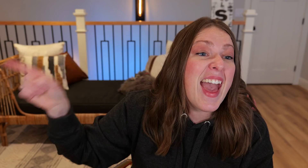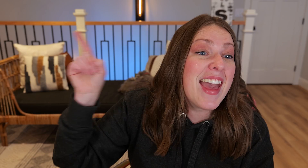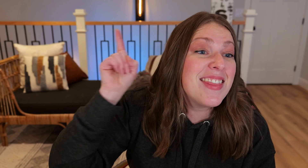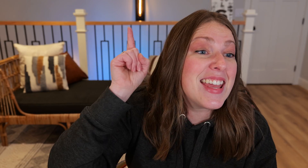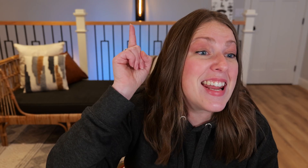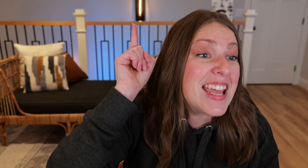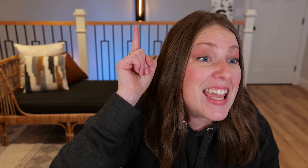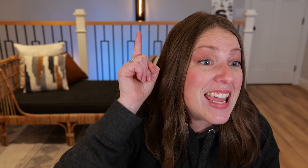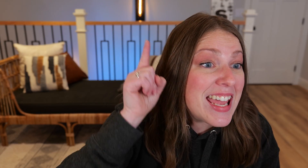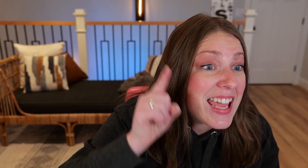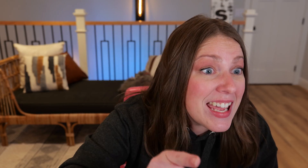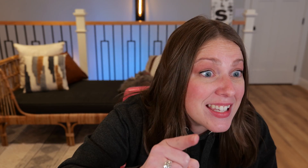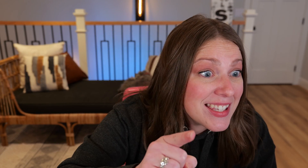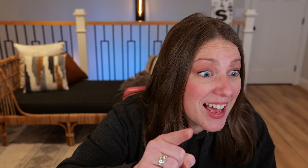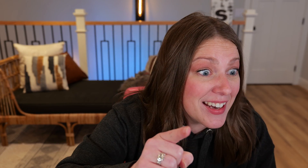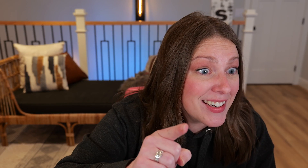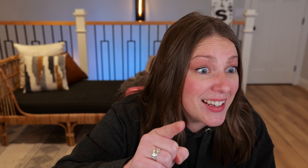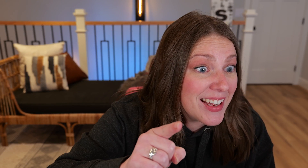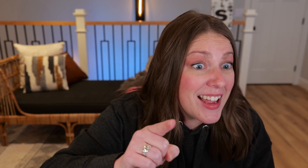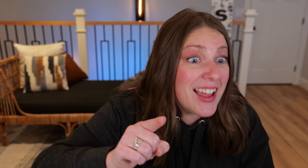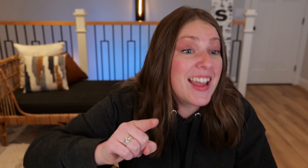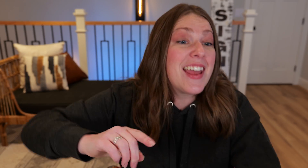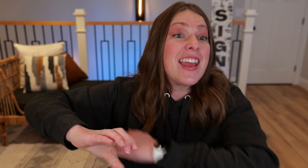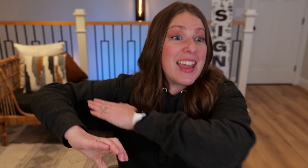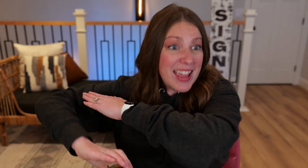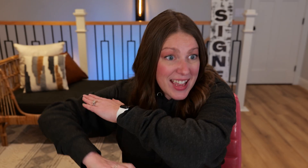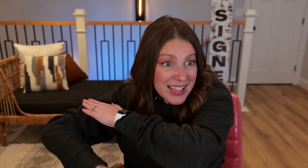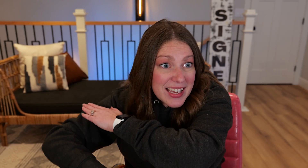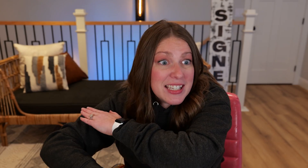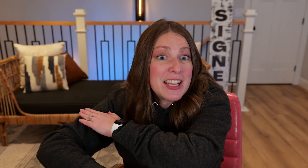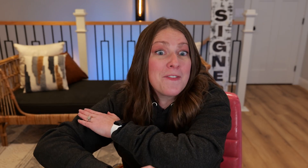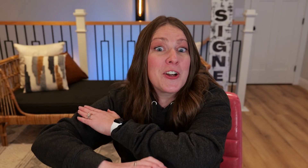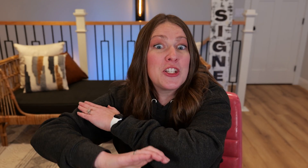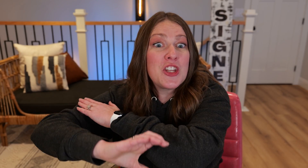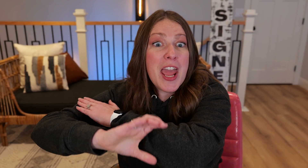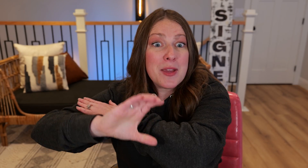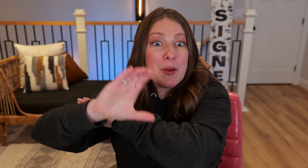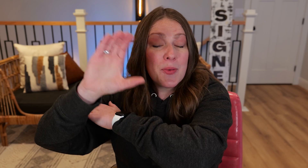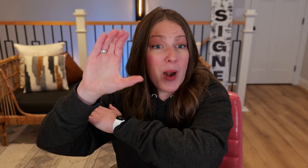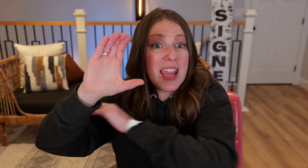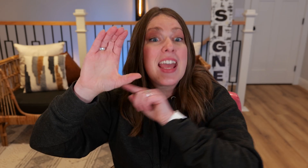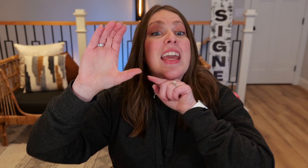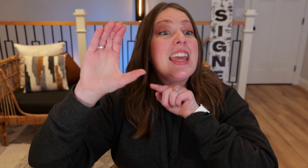And then his sun is a different shape, right?